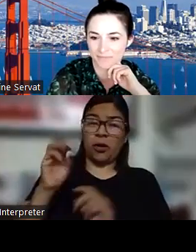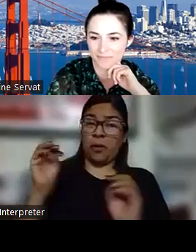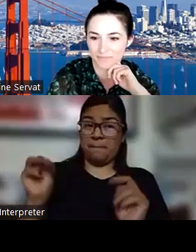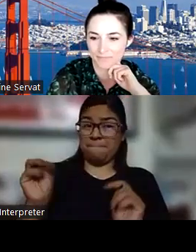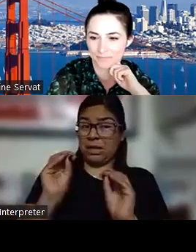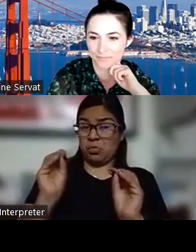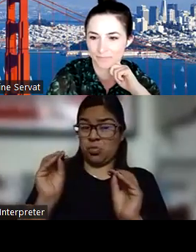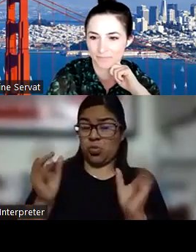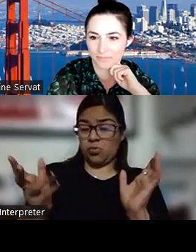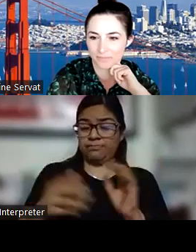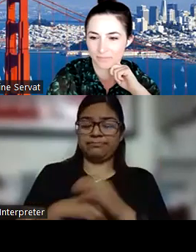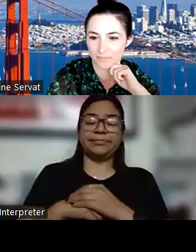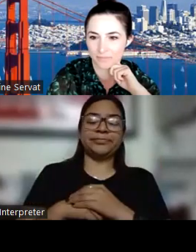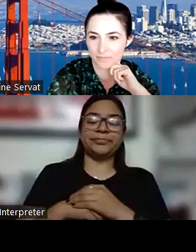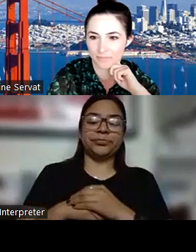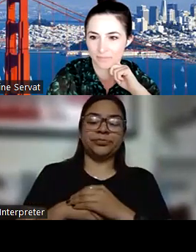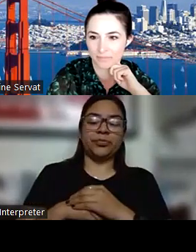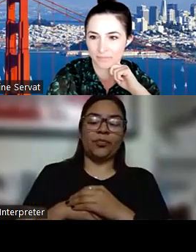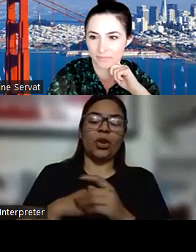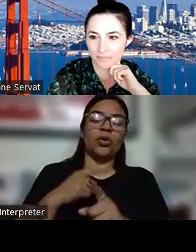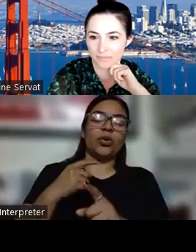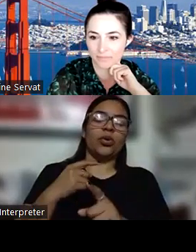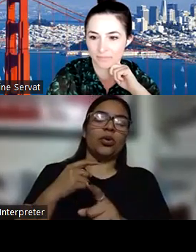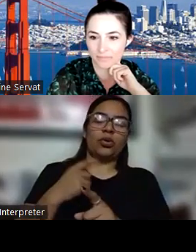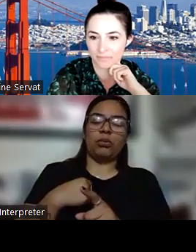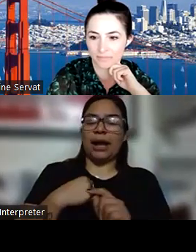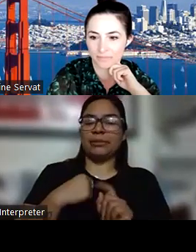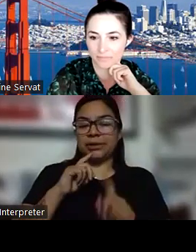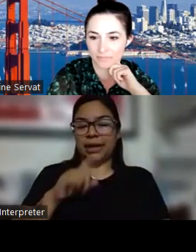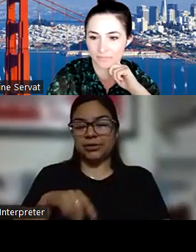relationship management system that's referenced under information systems on this slide that is